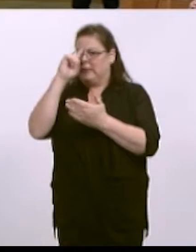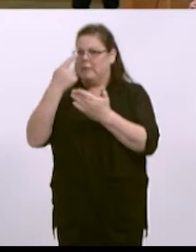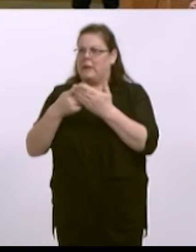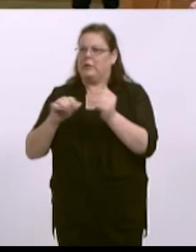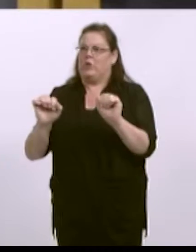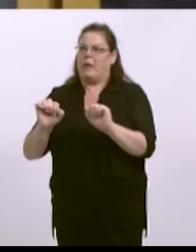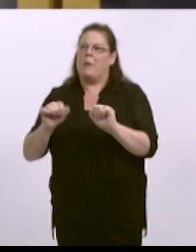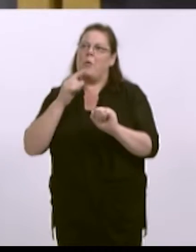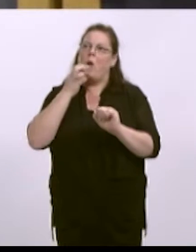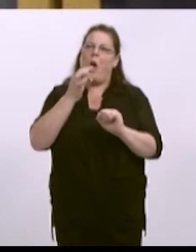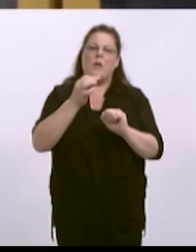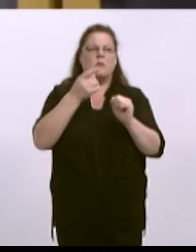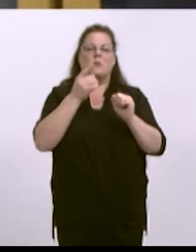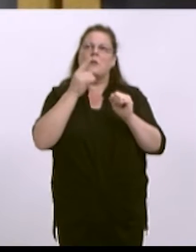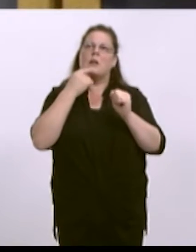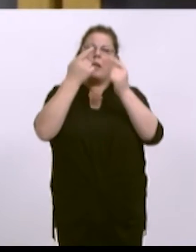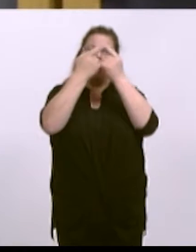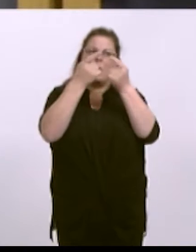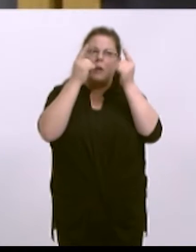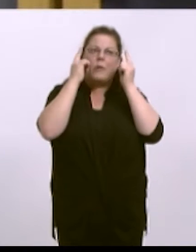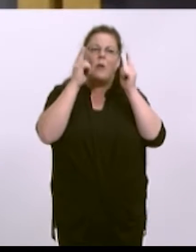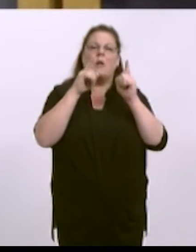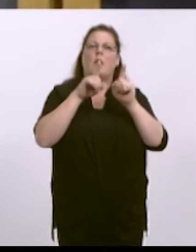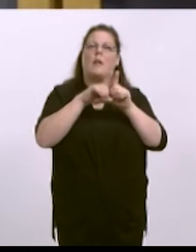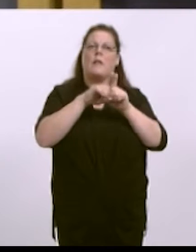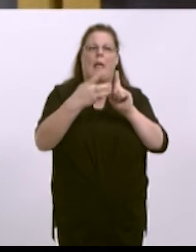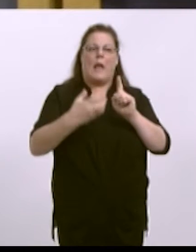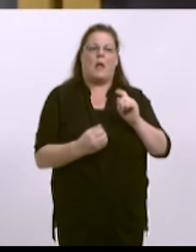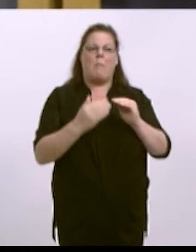at this income level is already high? Mark Drakeford will be setting out later the financial